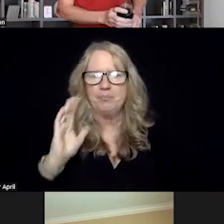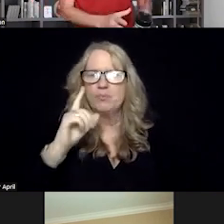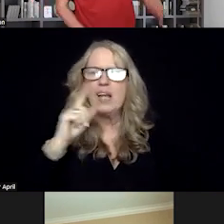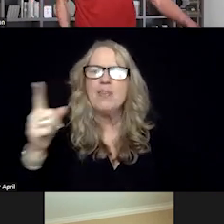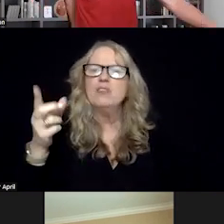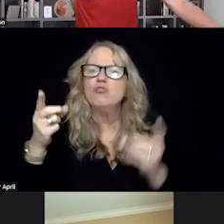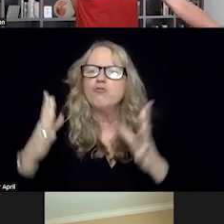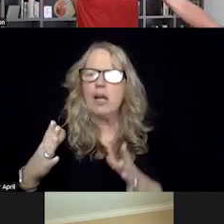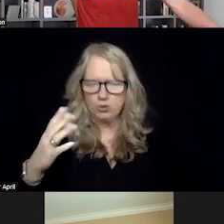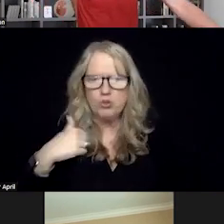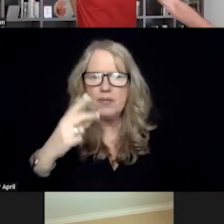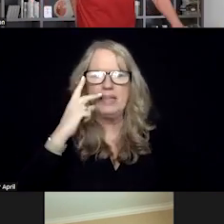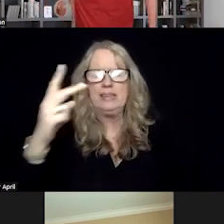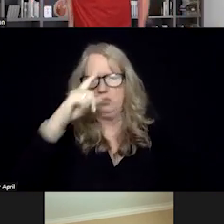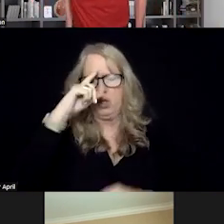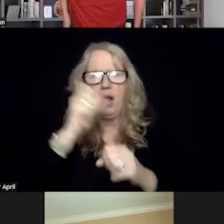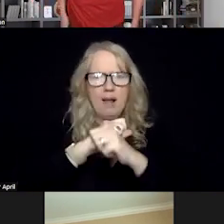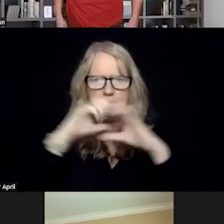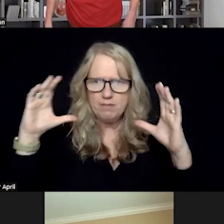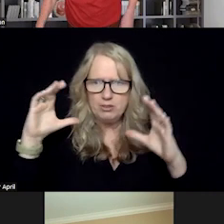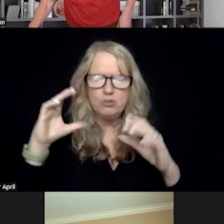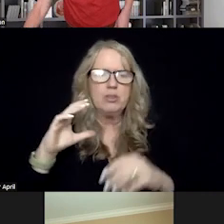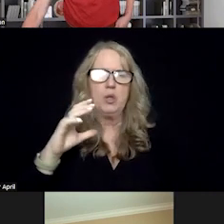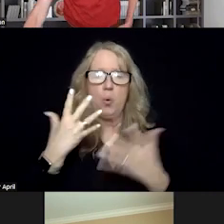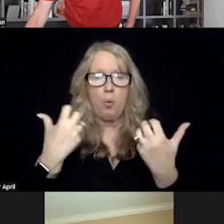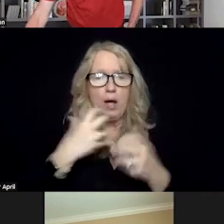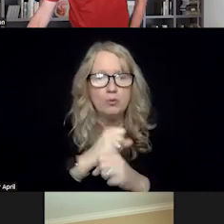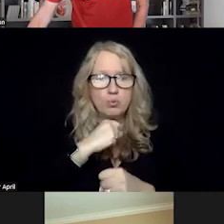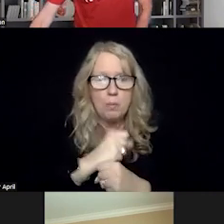SAW THE VISION AND WANTED TO MAKE SURE THAT EVERY OFFICER